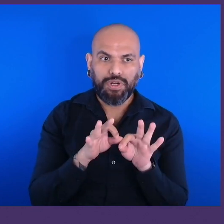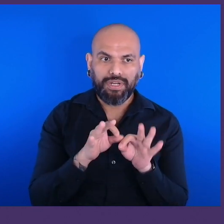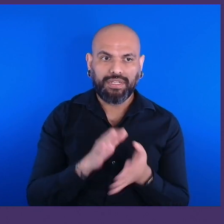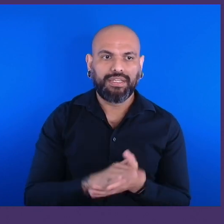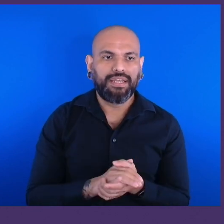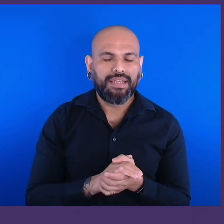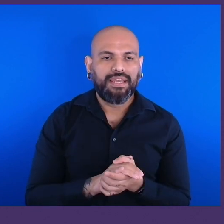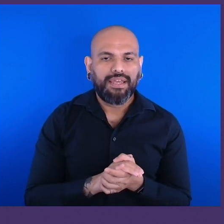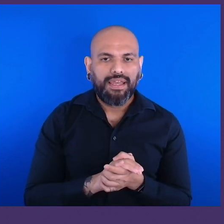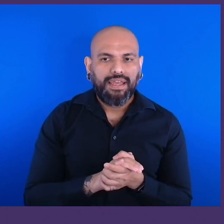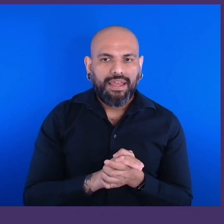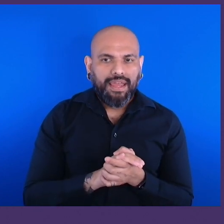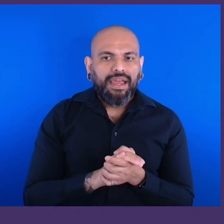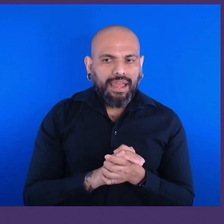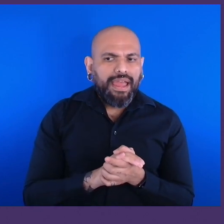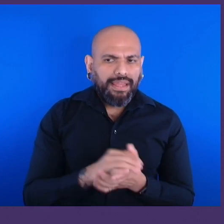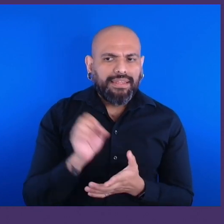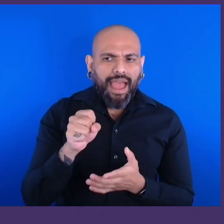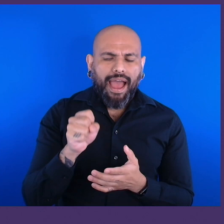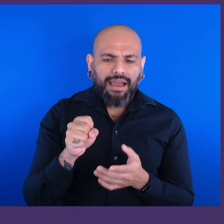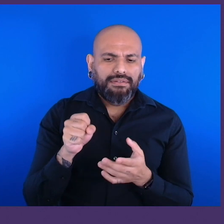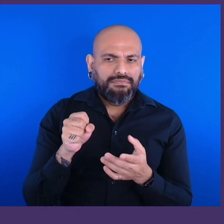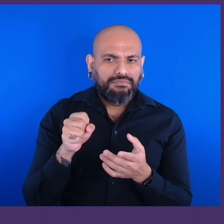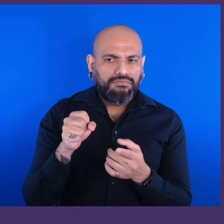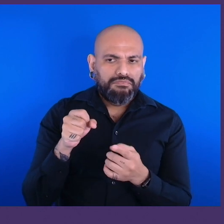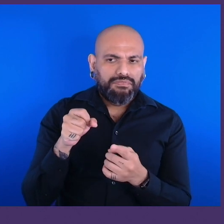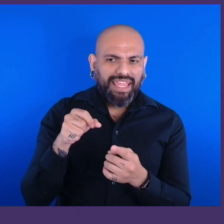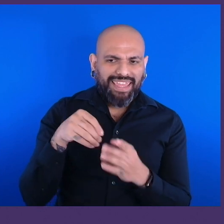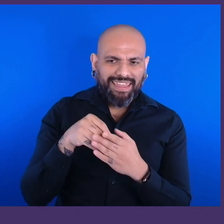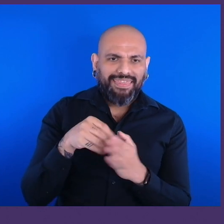in the regulation because otherwise persons